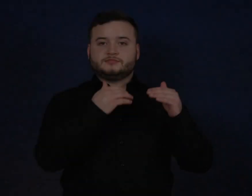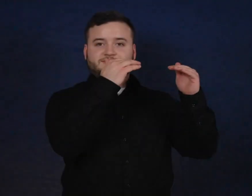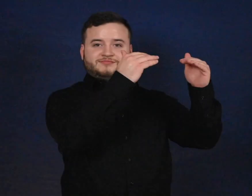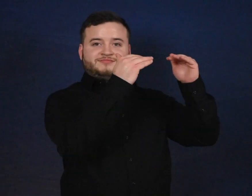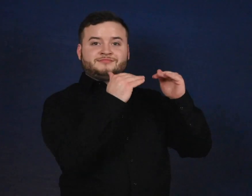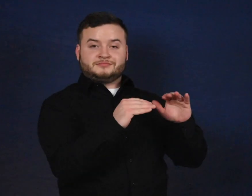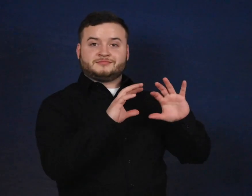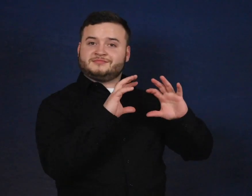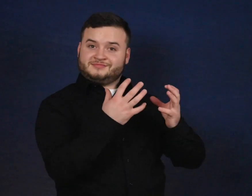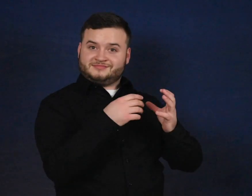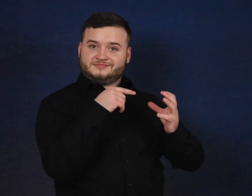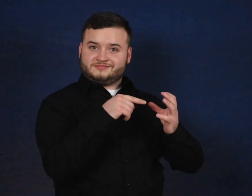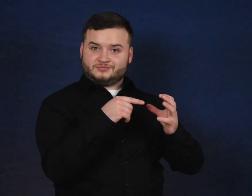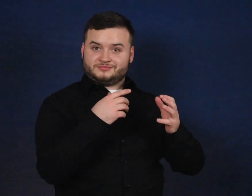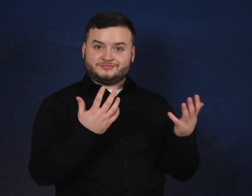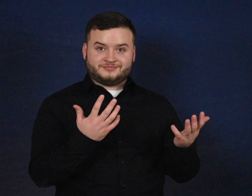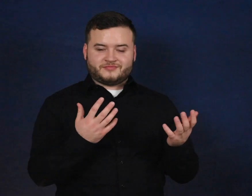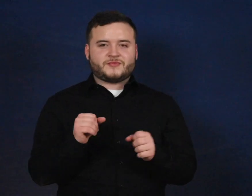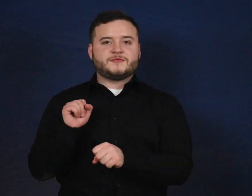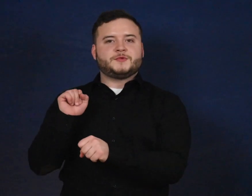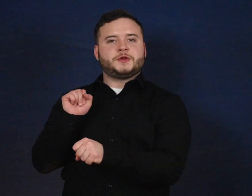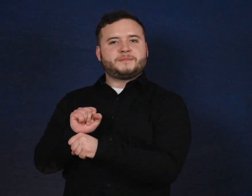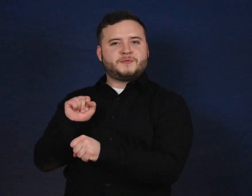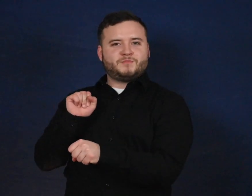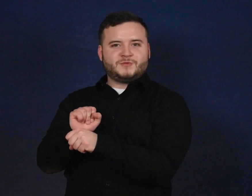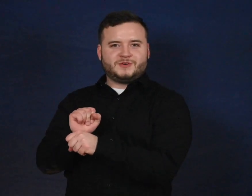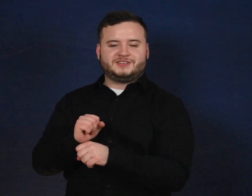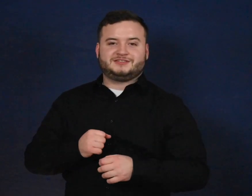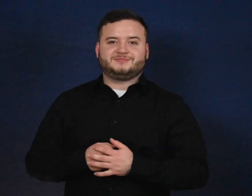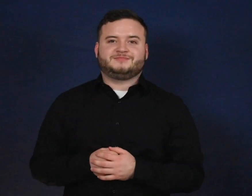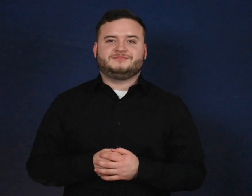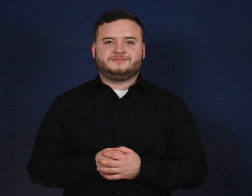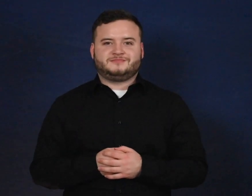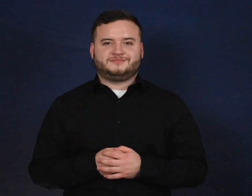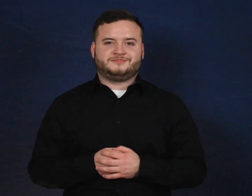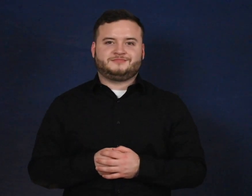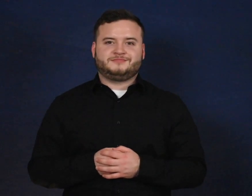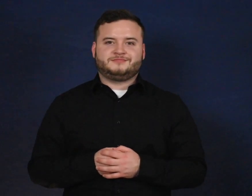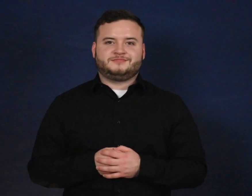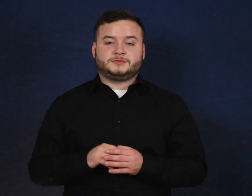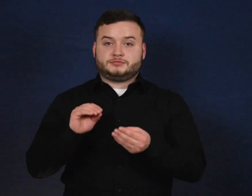The next category is Employment